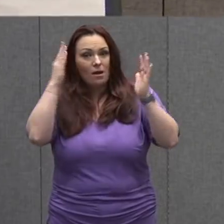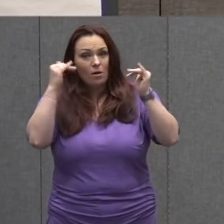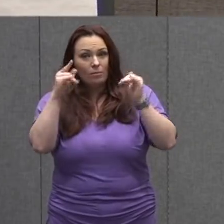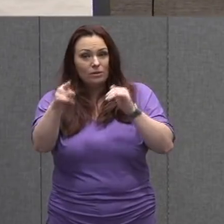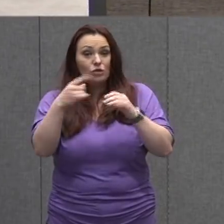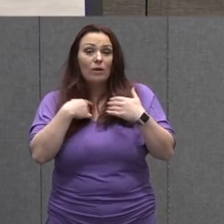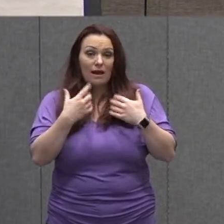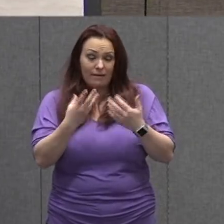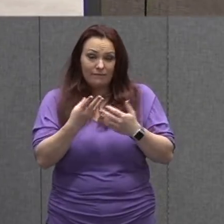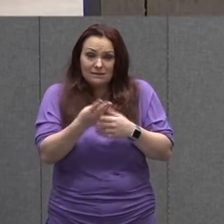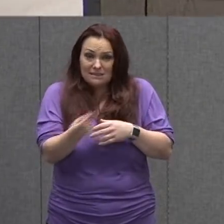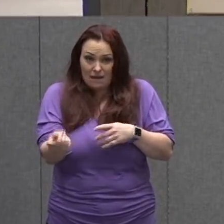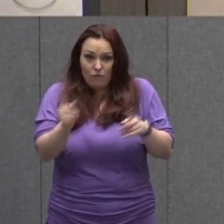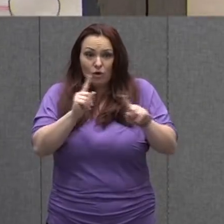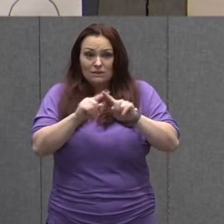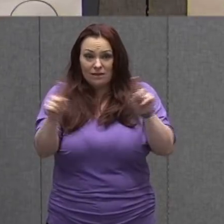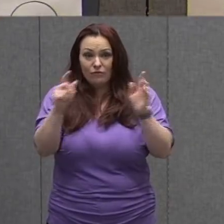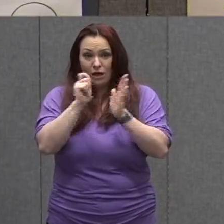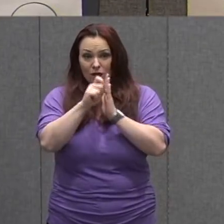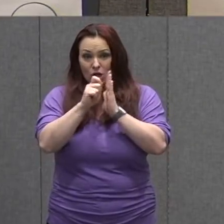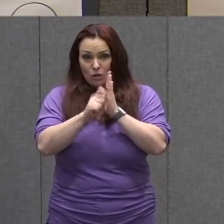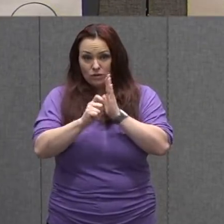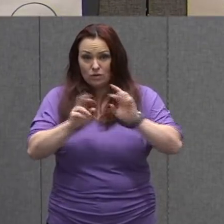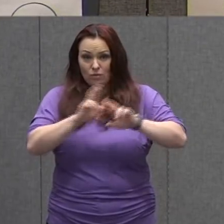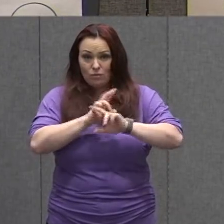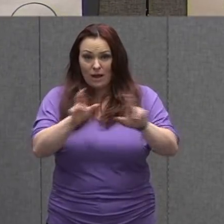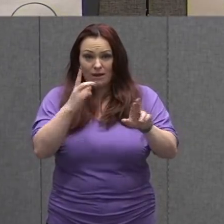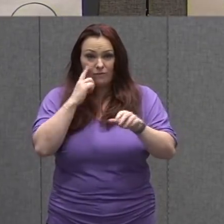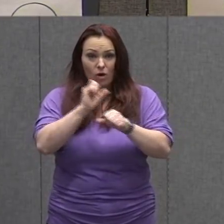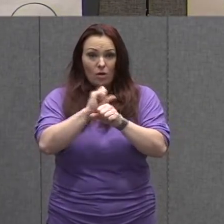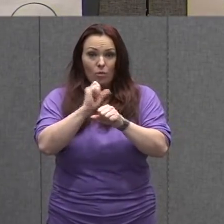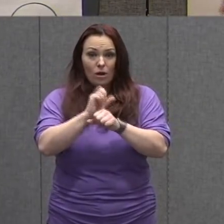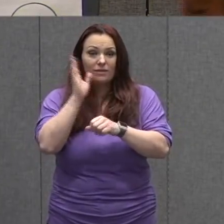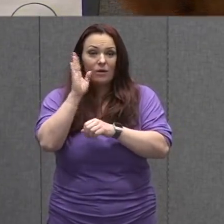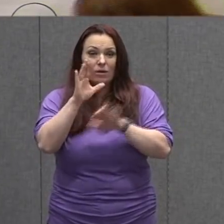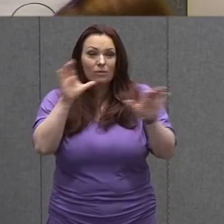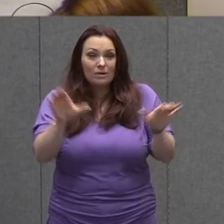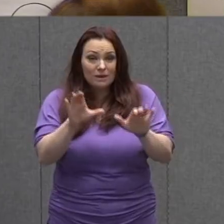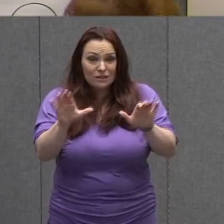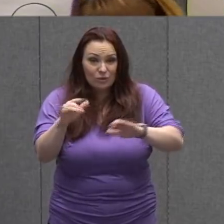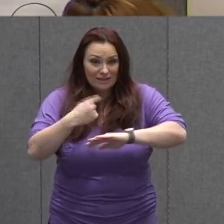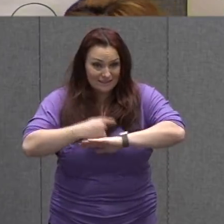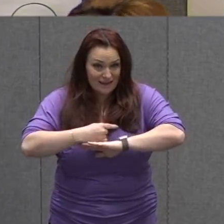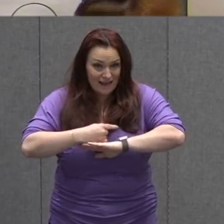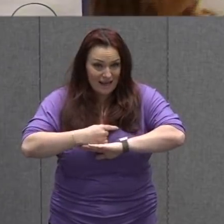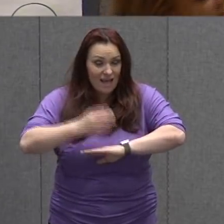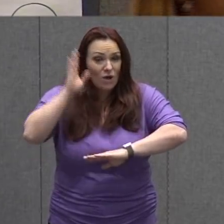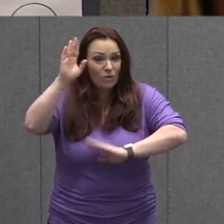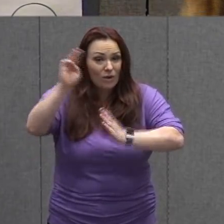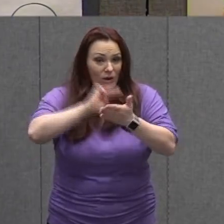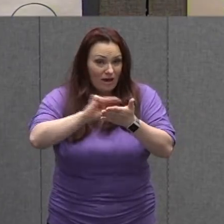several notes so that you'll be ready for our work that we're going to do today. I'm going to take our marker and check that off.